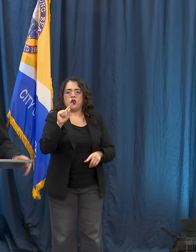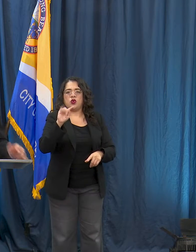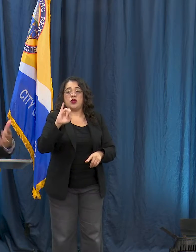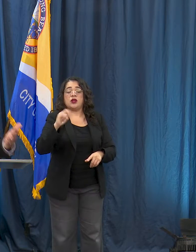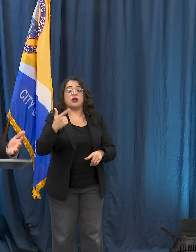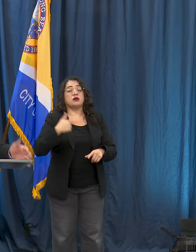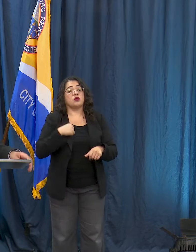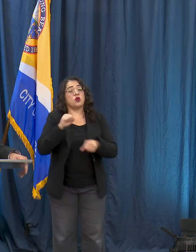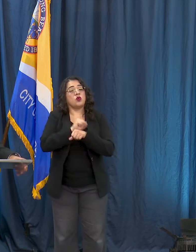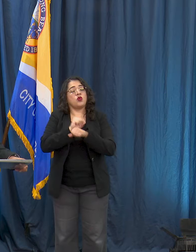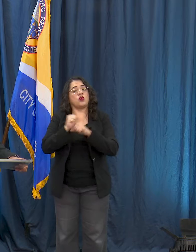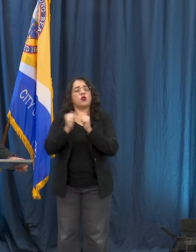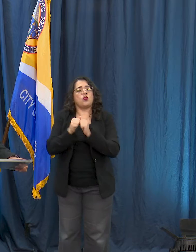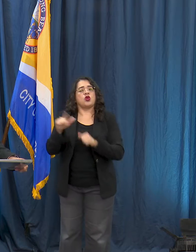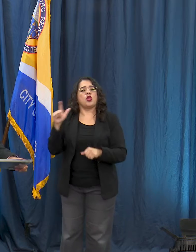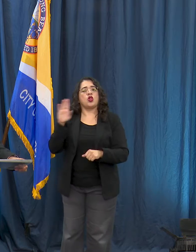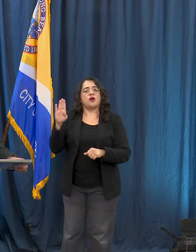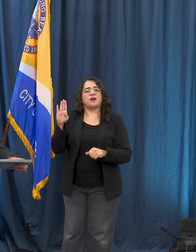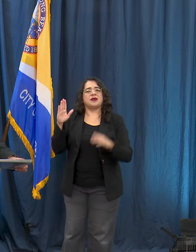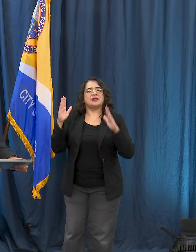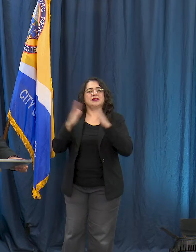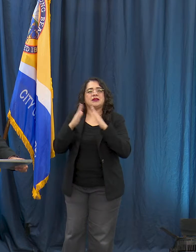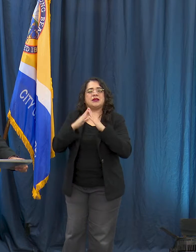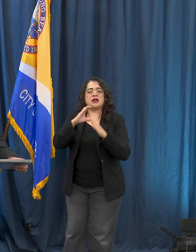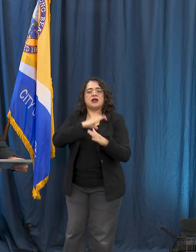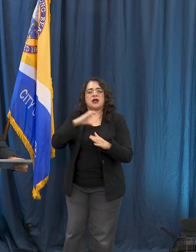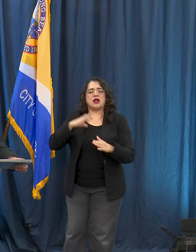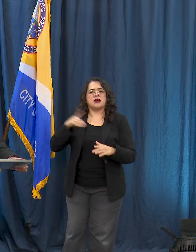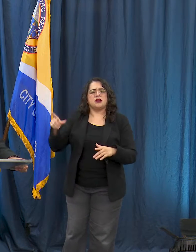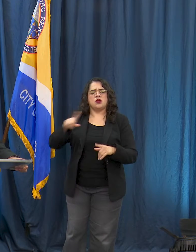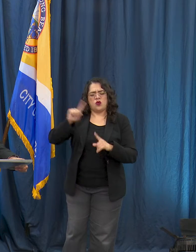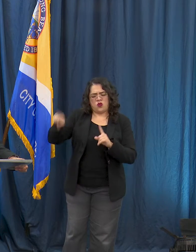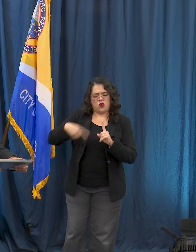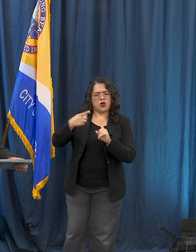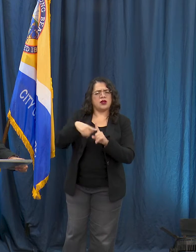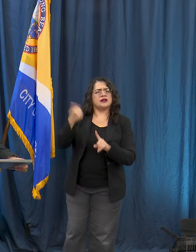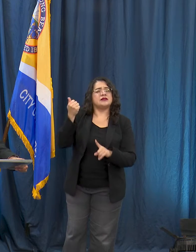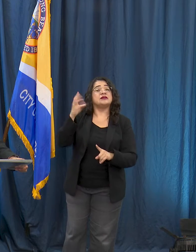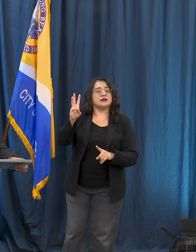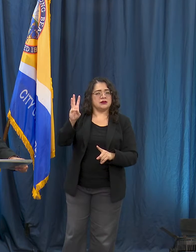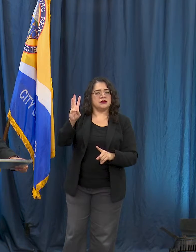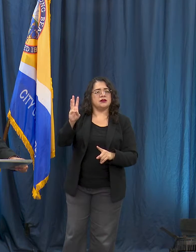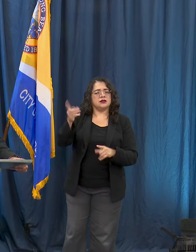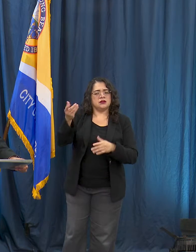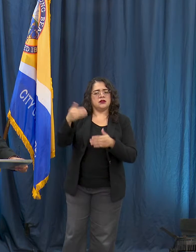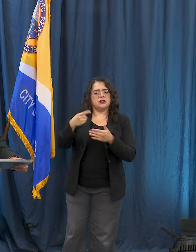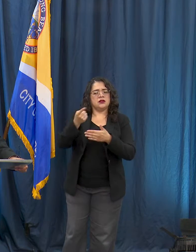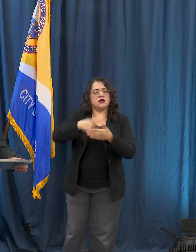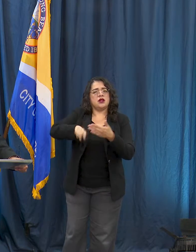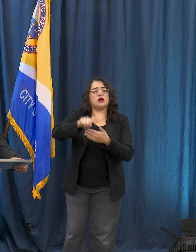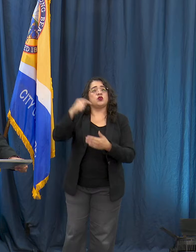this will be in front of the Long Beach city council on June 16th 16th which is the following Tuesday, next Tuesday.